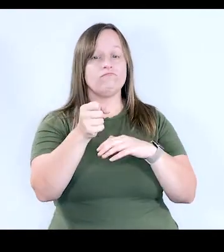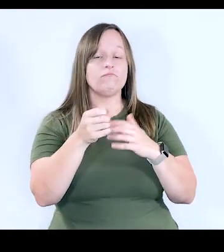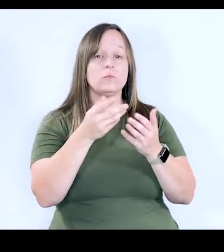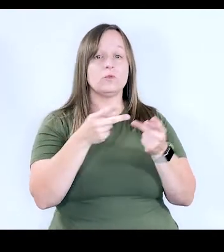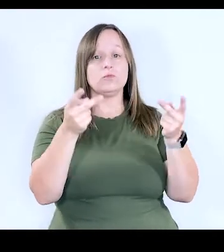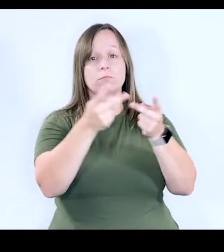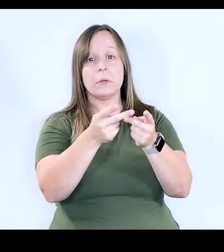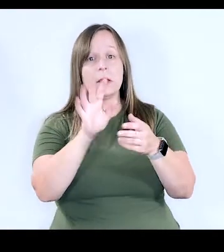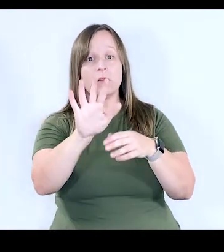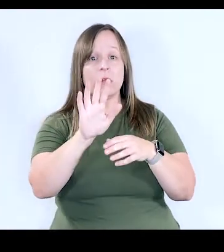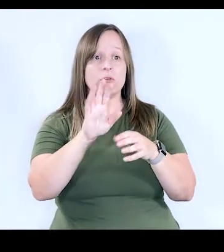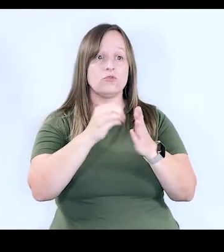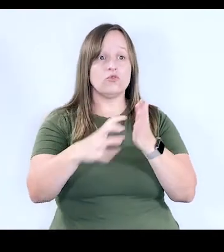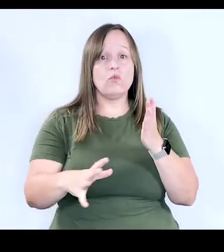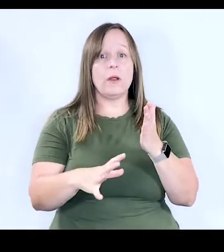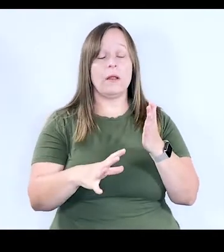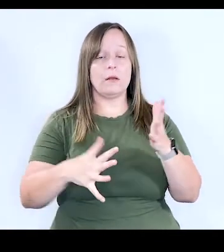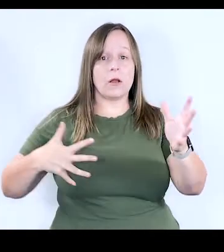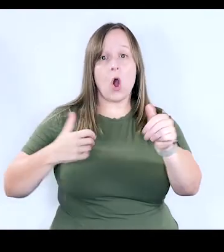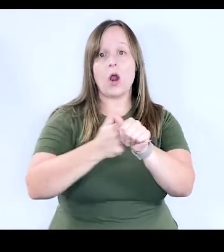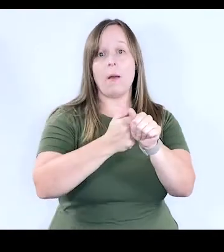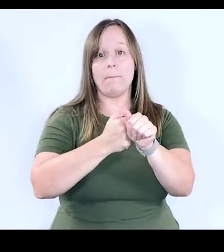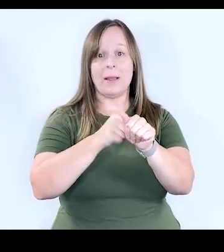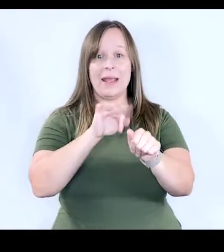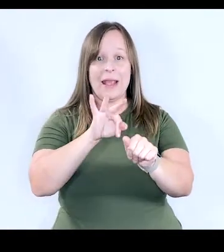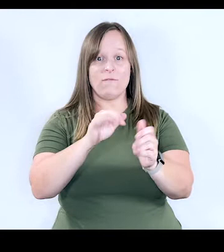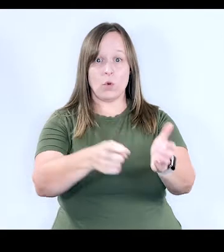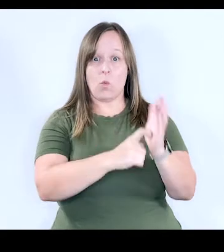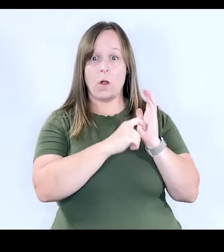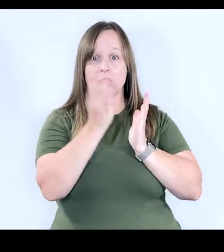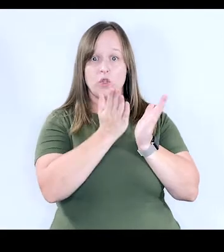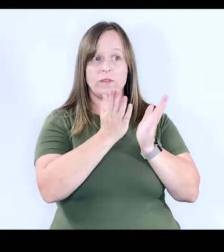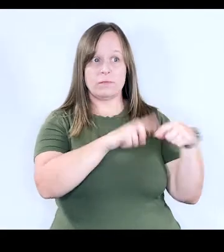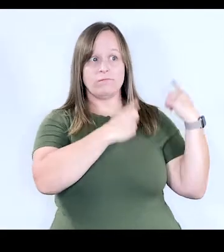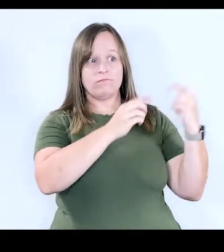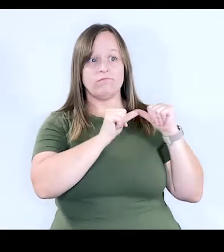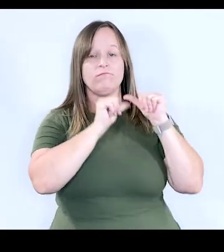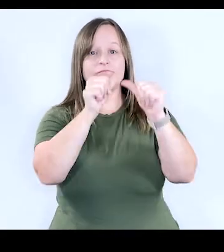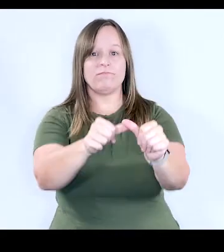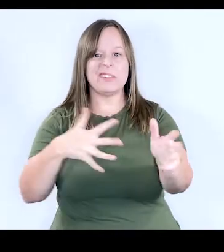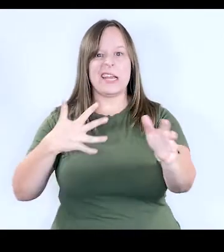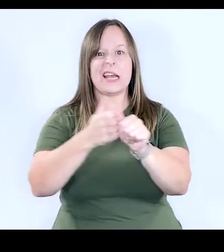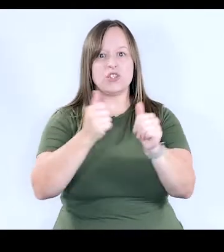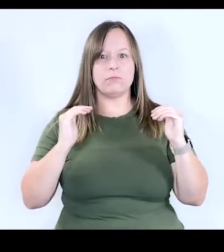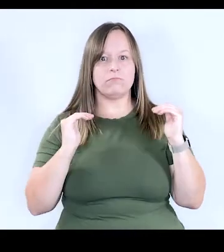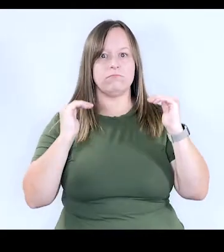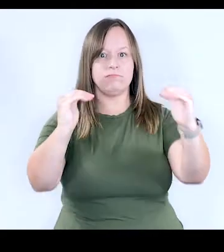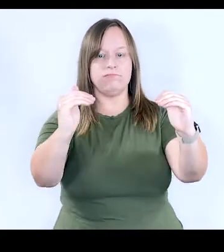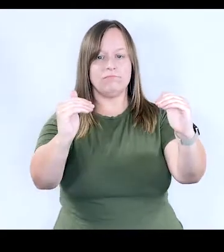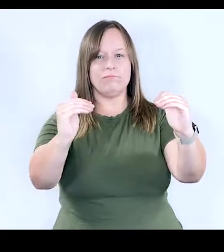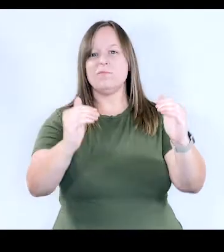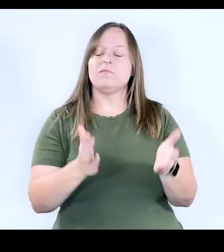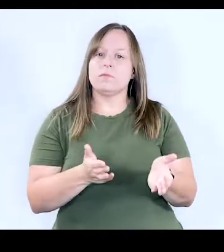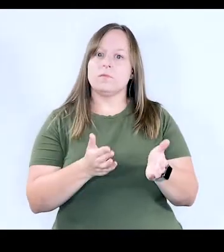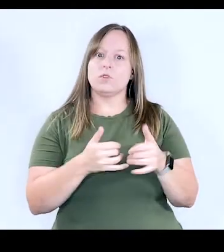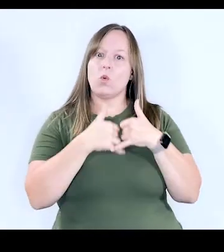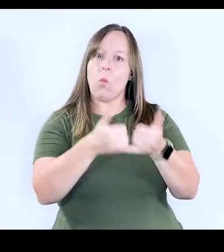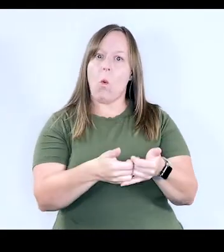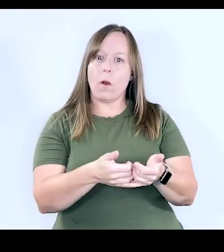that the student would have been in if the student had received the required services in the first place. It's a remedy that is awarded to compensate